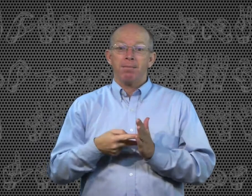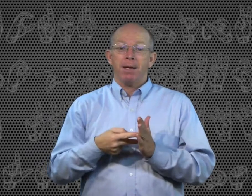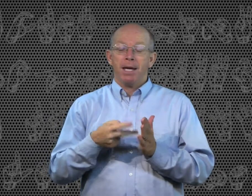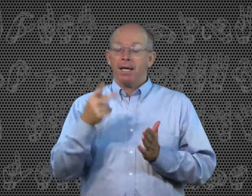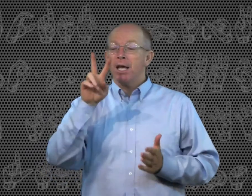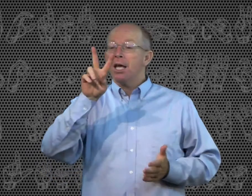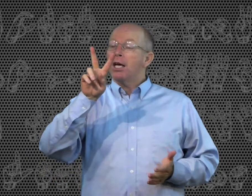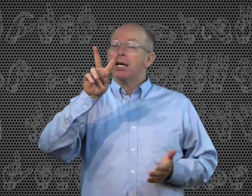MEAN